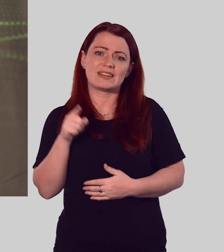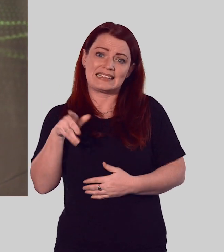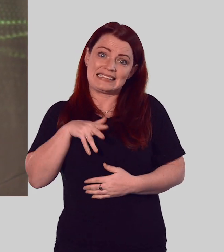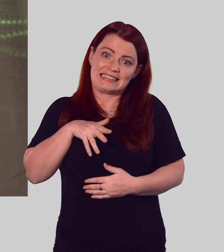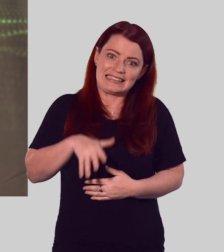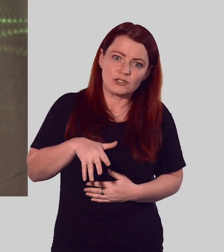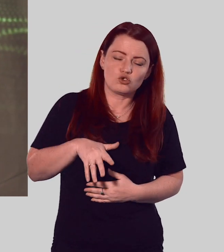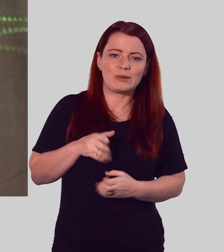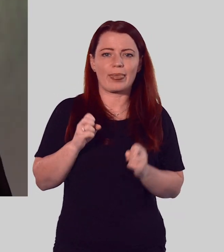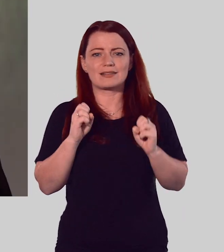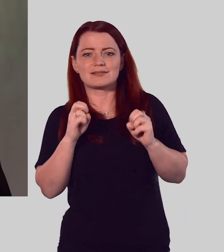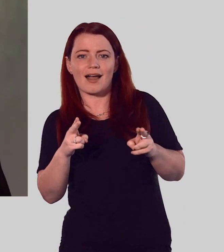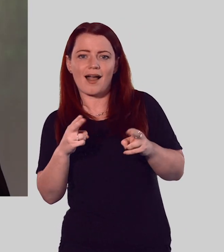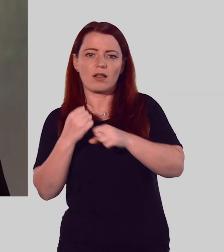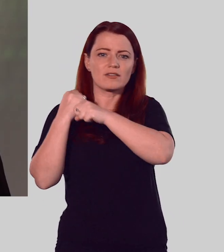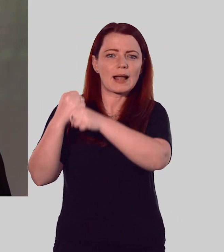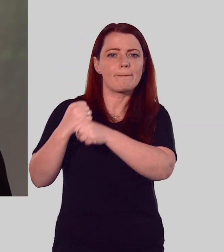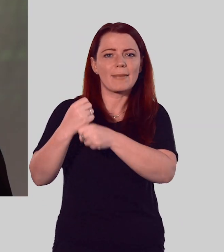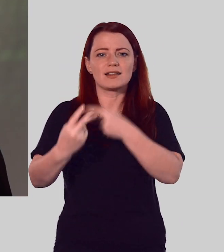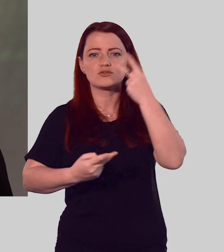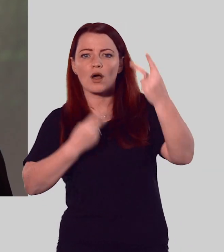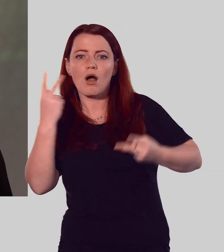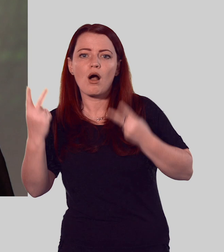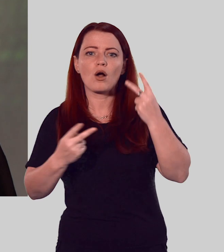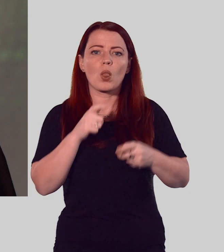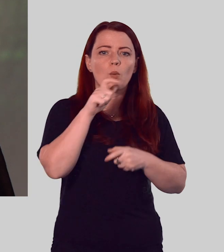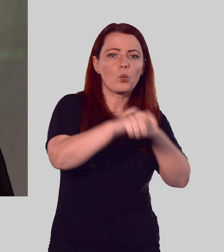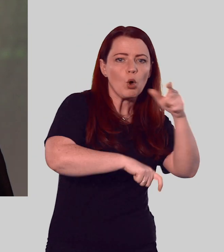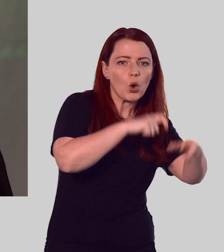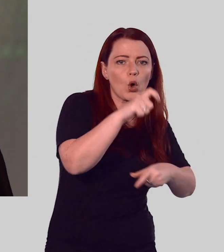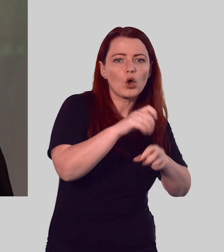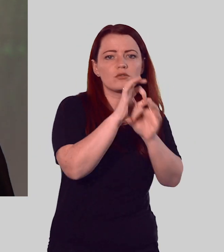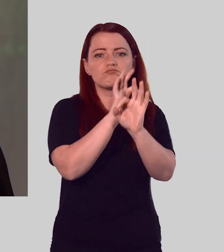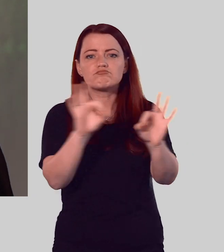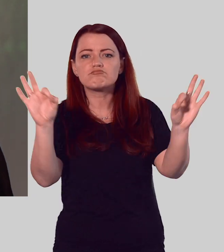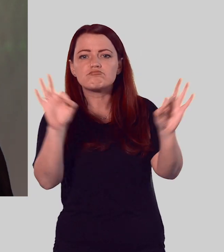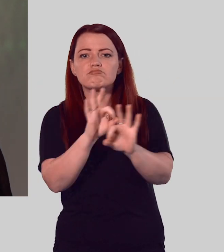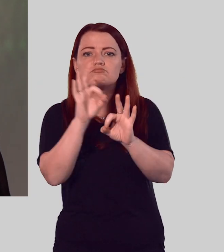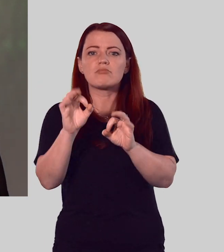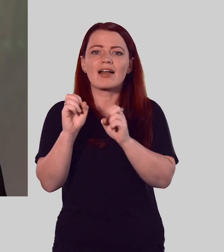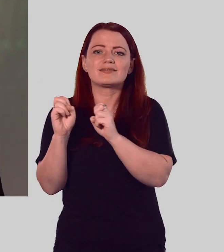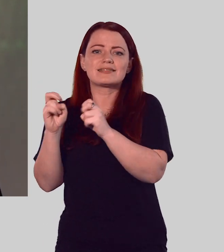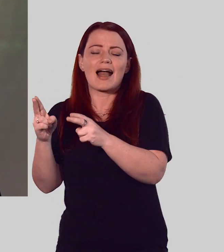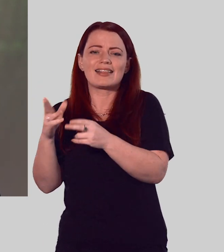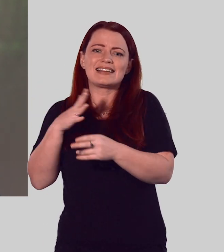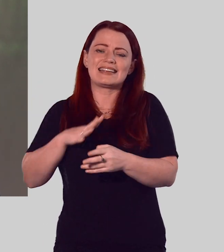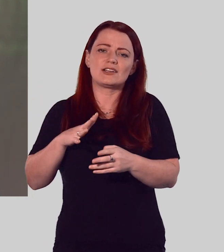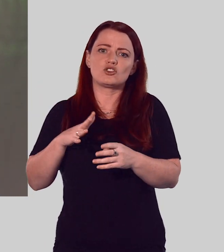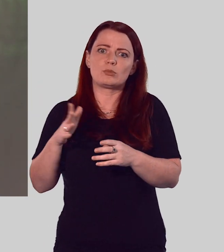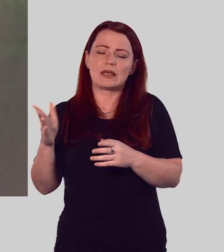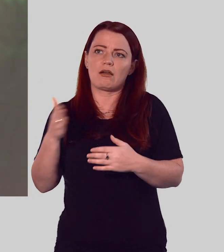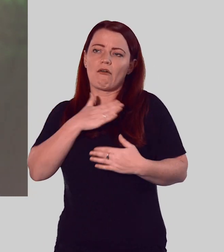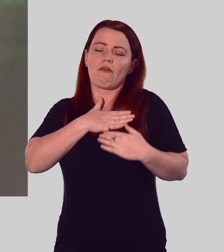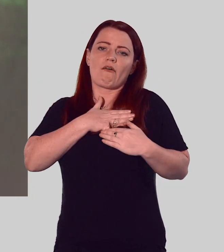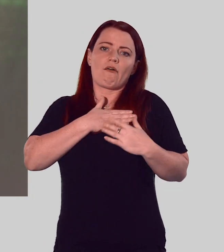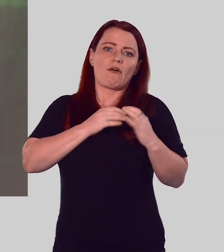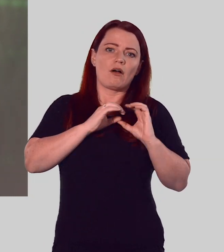campaign song, the words, melody and singing style that would tear on the heartstrings of an audience. one of our